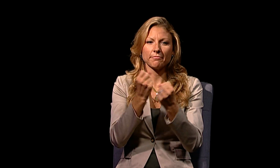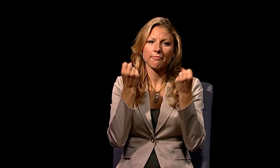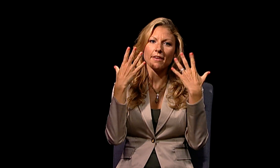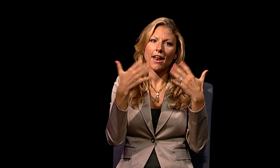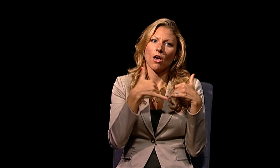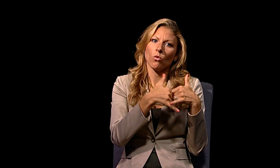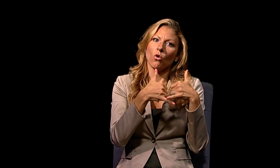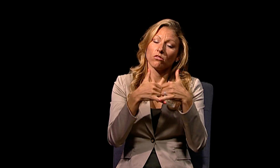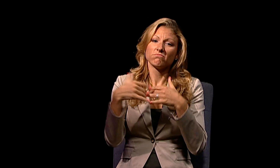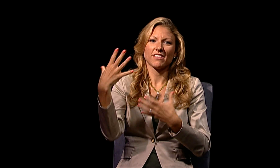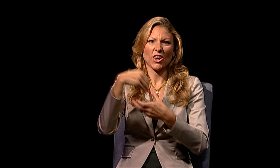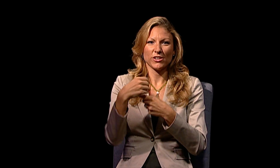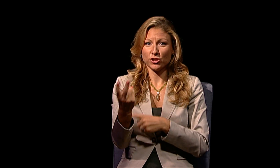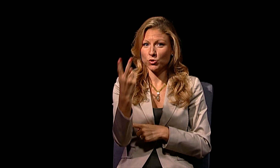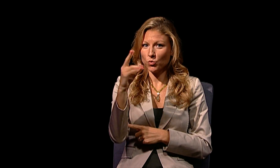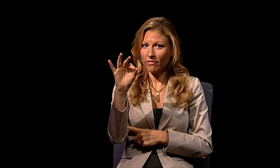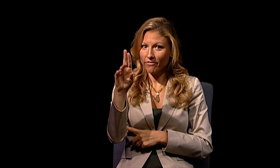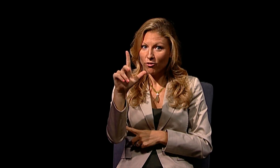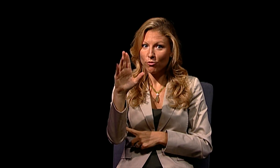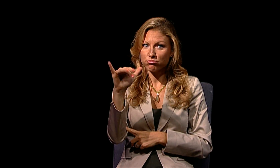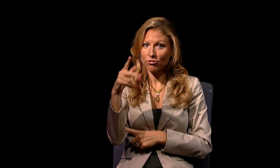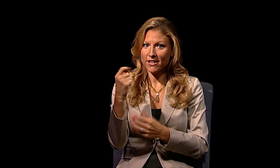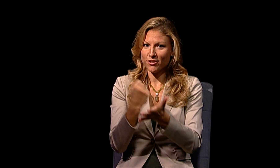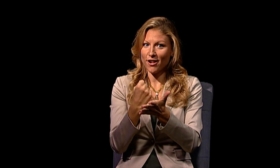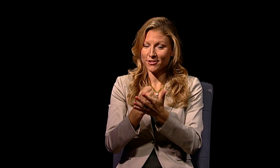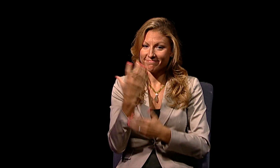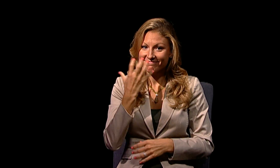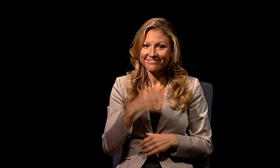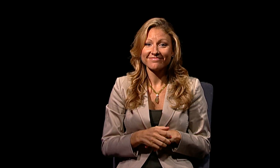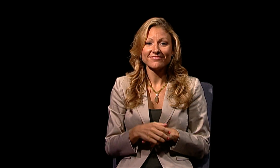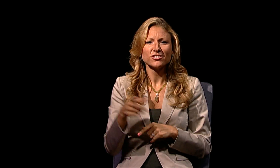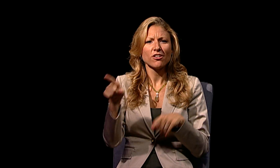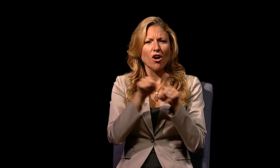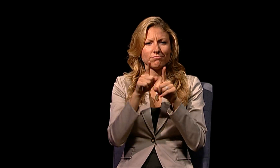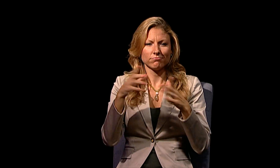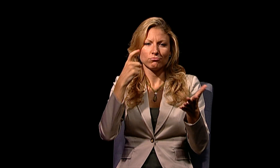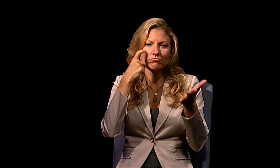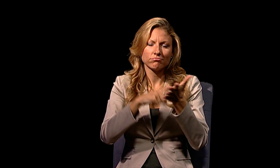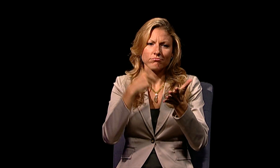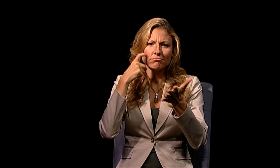BARBARA HINES HAS RECEIVED MANY AWARDS INCLUDING TWO FULBRIGHT SCHOLARSHIPS.